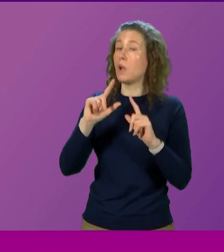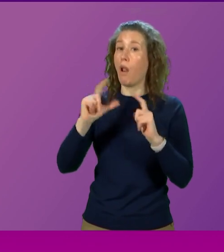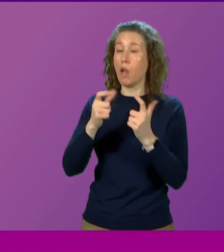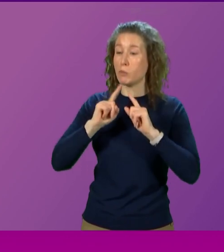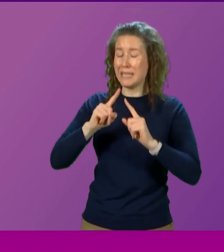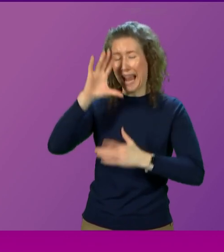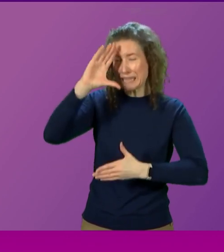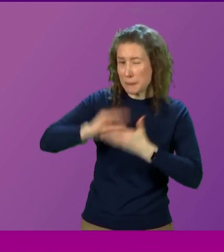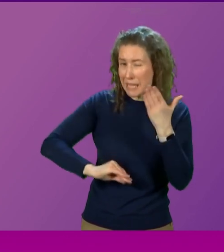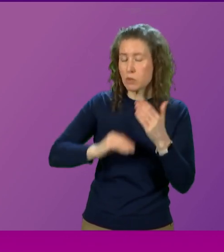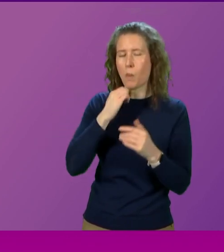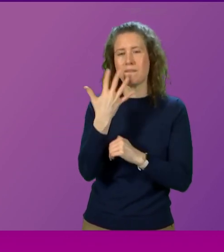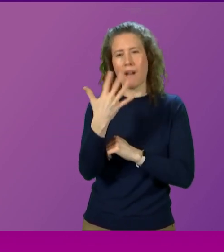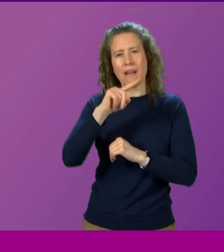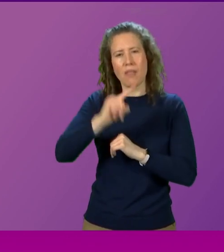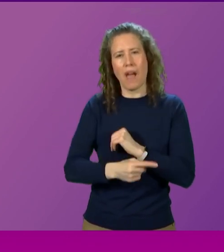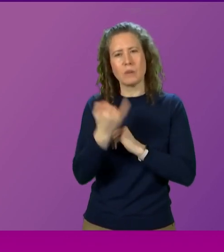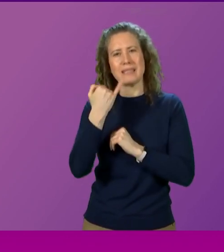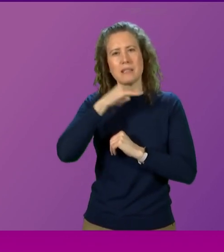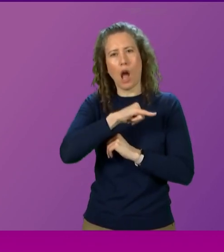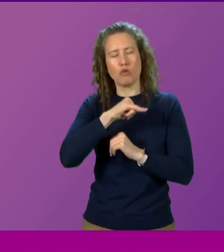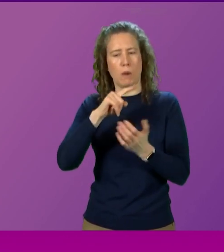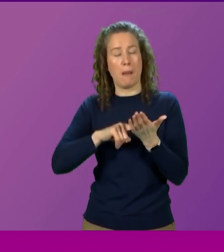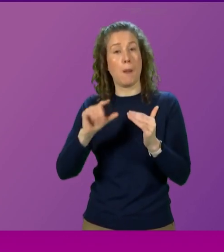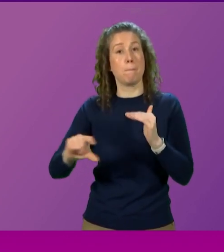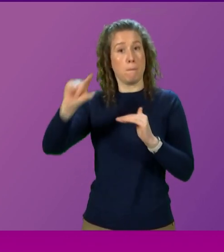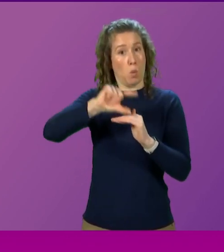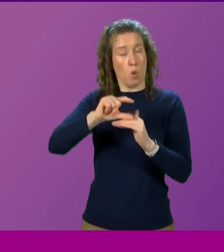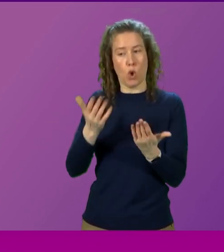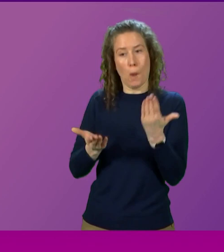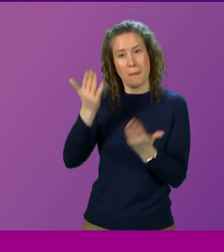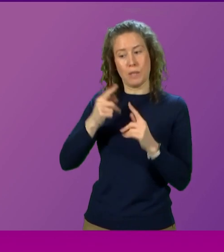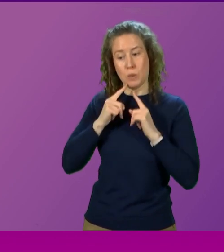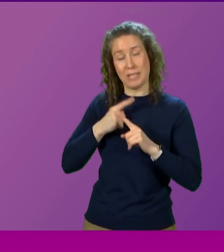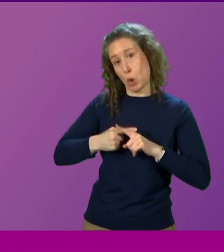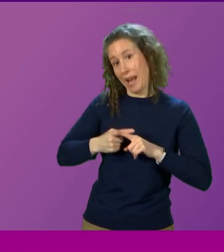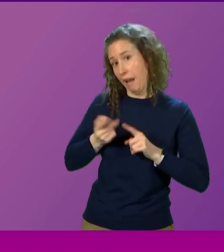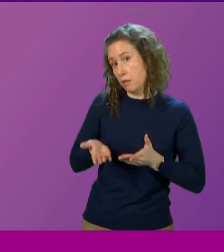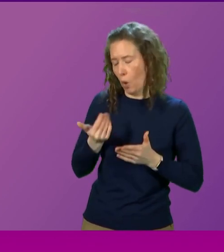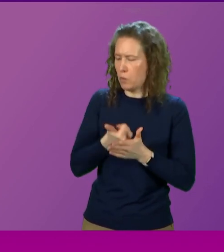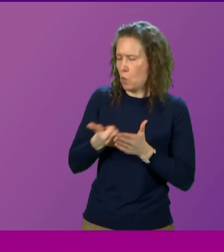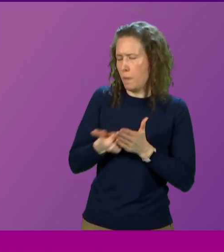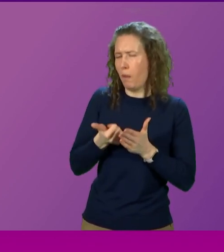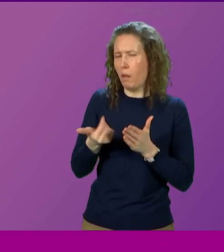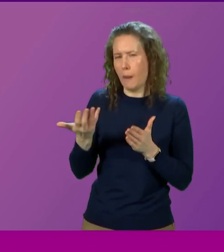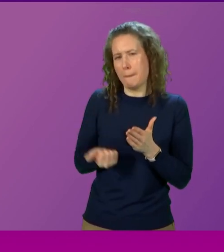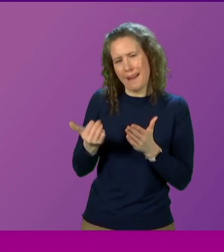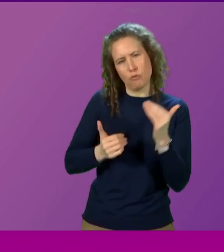would get £5,600 more than if they were teaching in England on the main pay range. Briefly, First Minister.